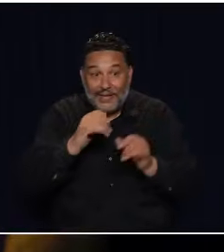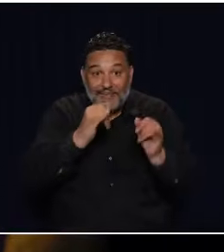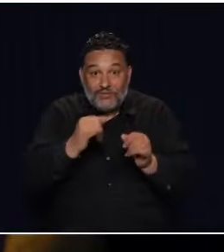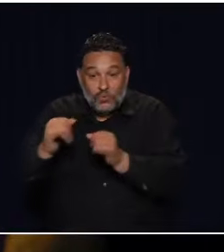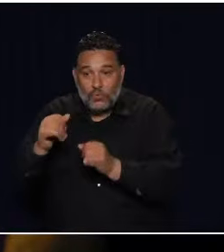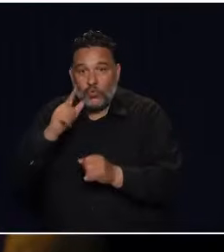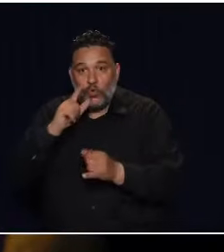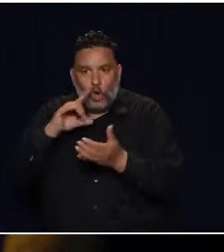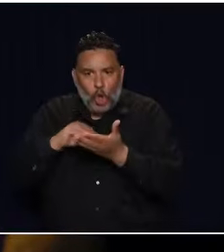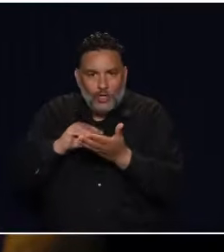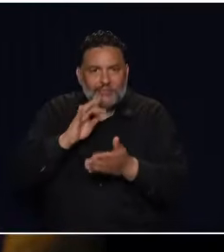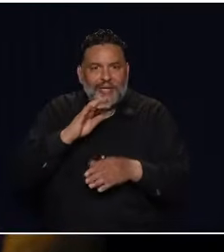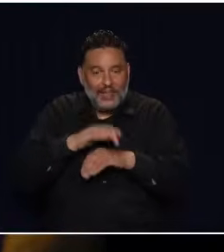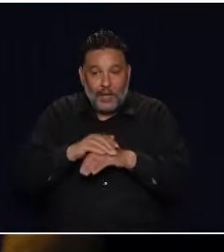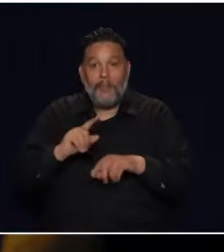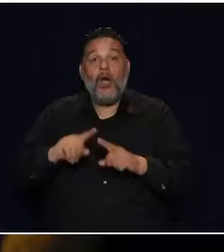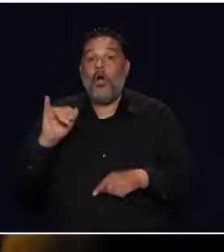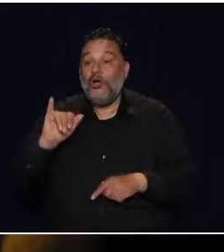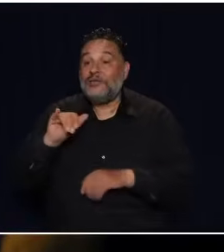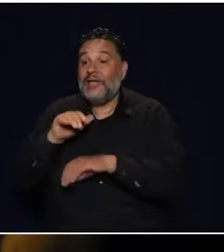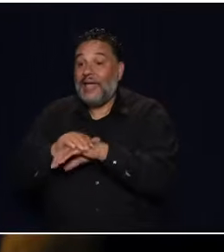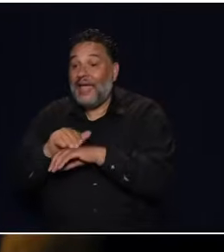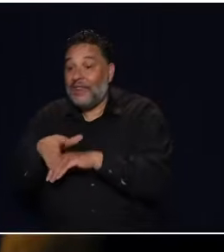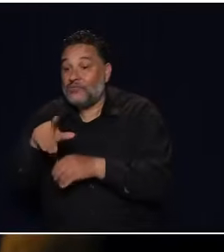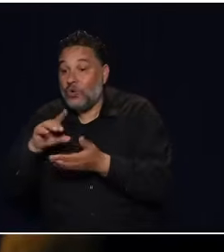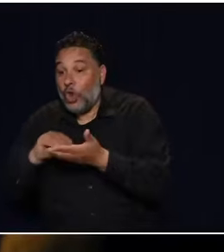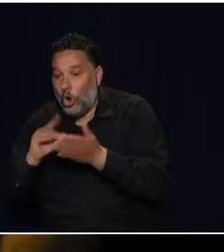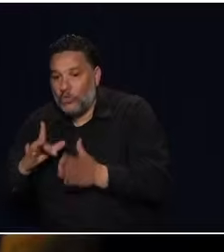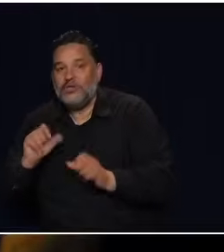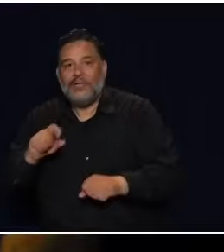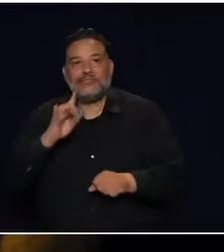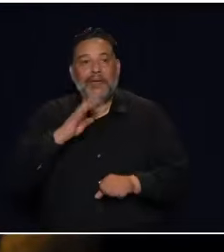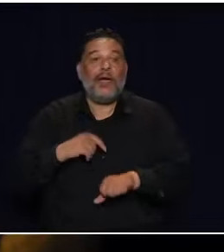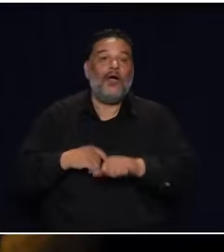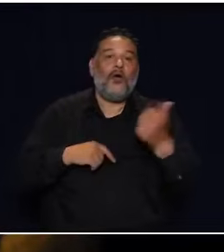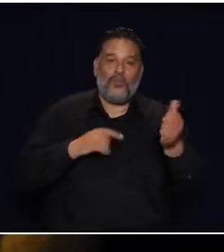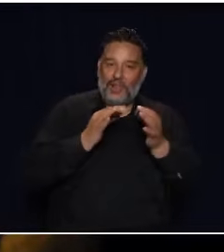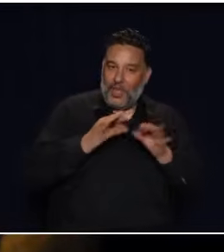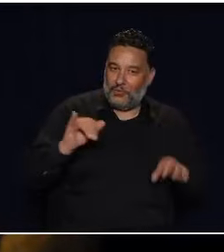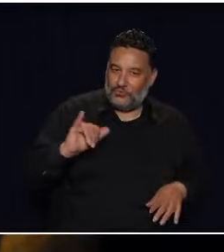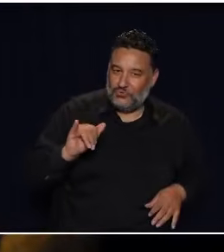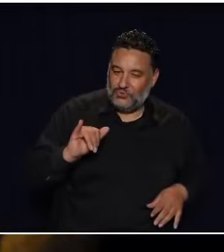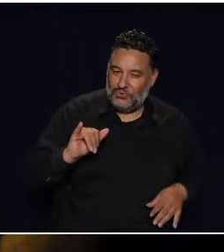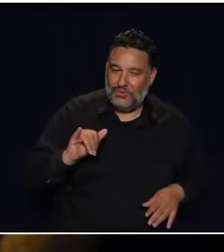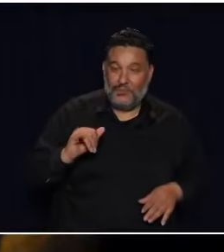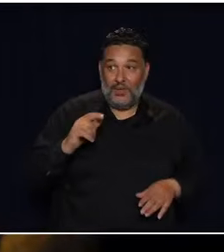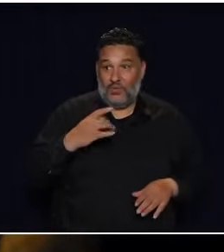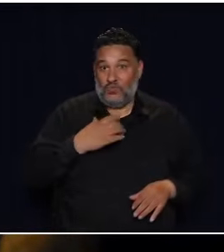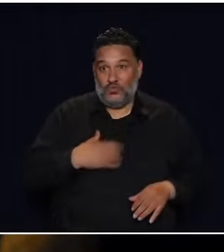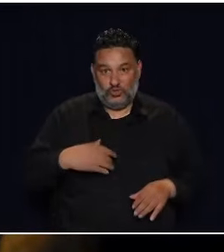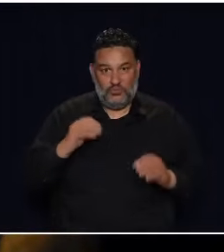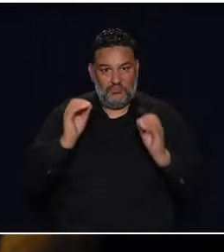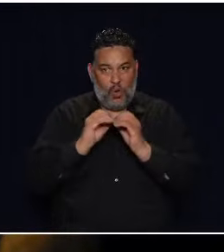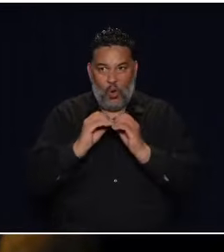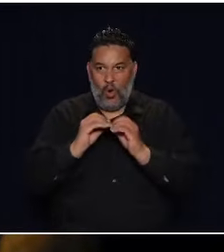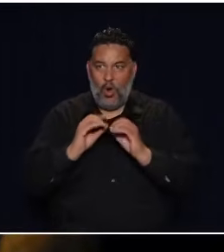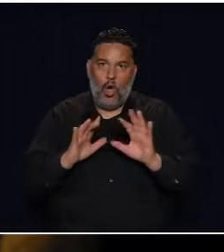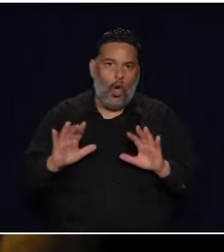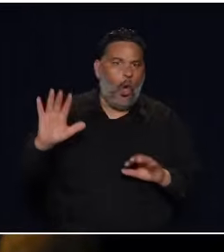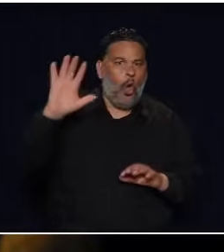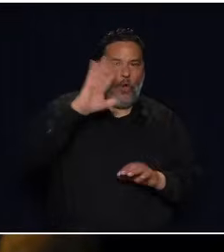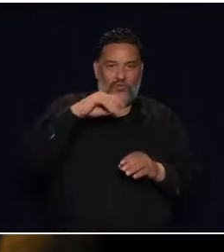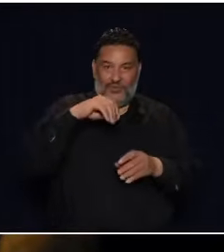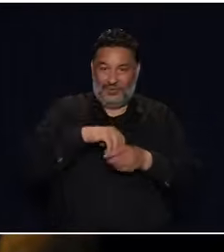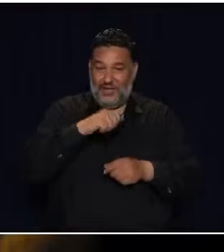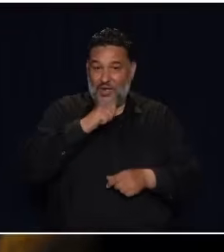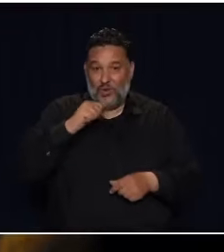AGAIN, TO STUDENTS WHO ARE